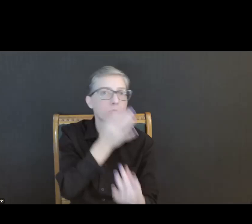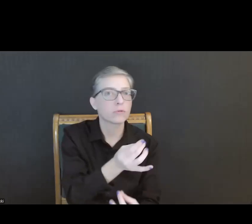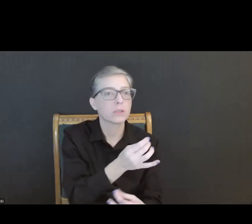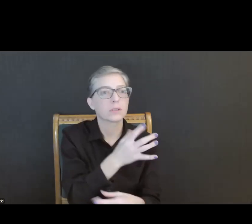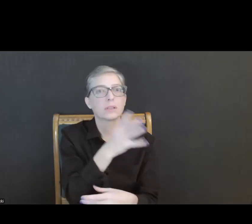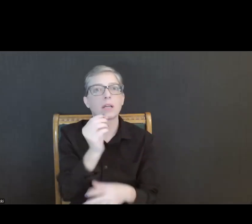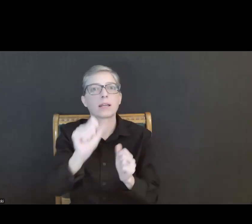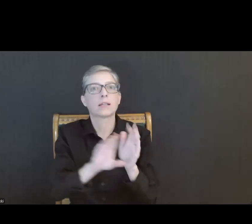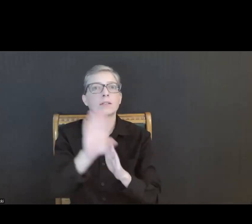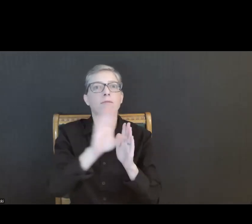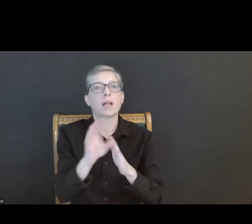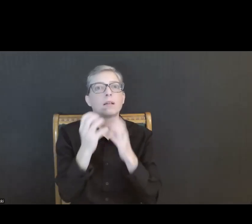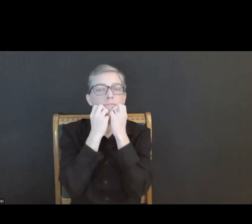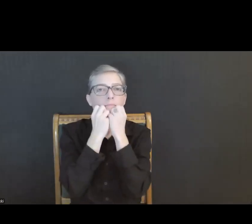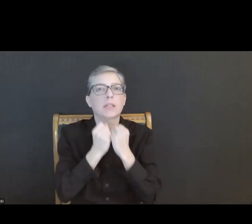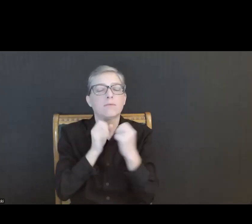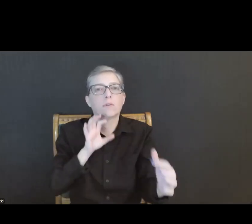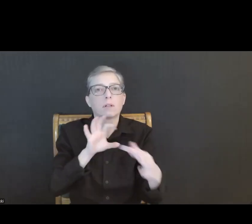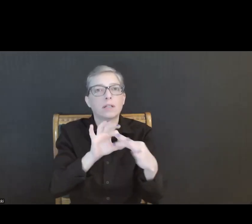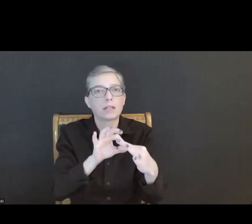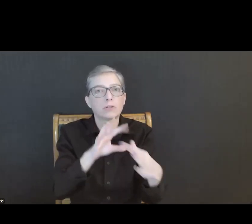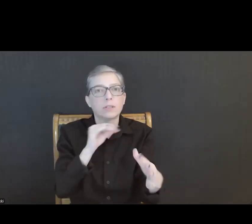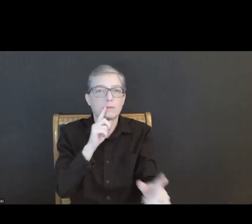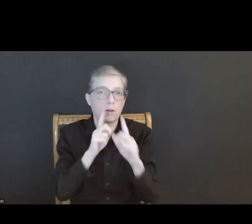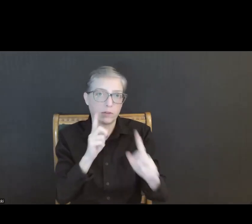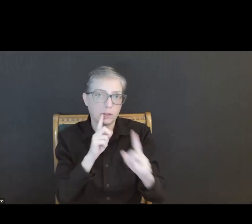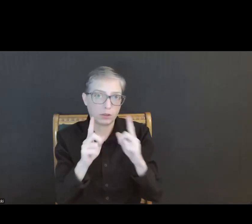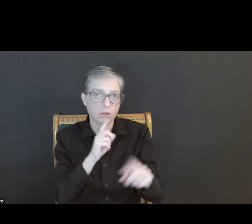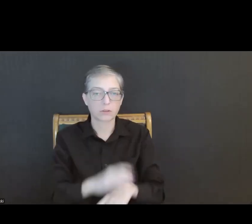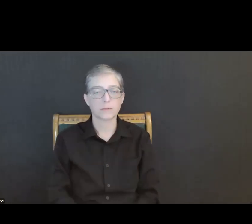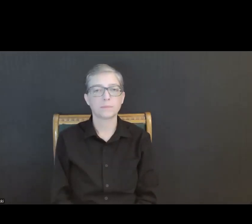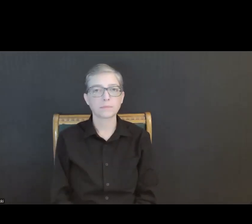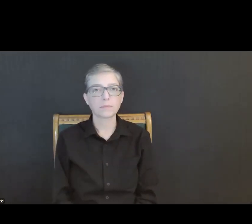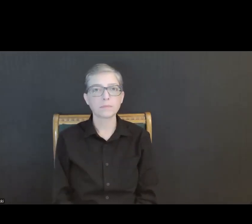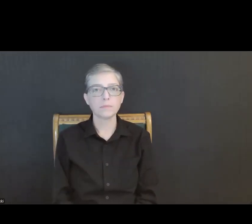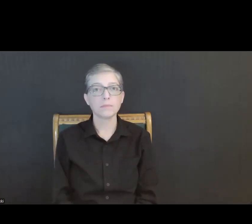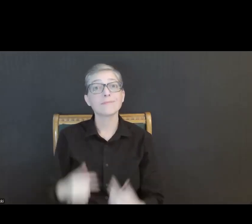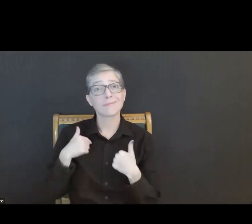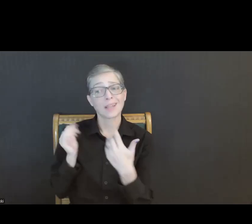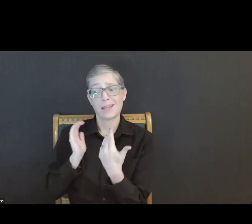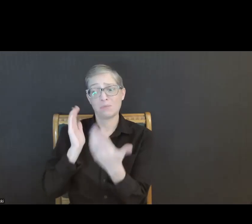and I want you to get to know the uniqueness that I bring and the gifts and talents that I offer to